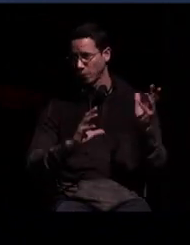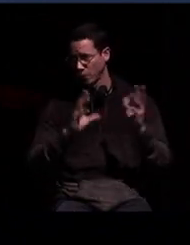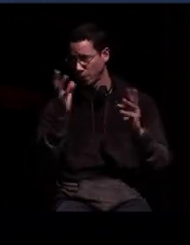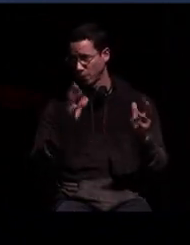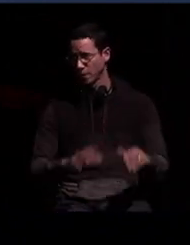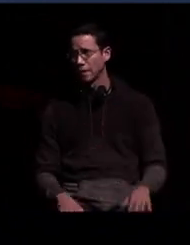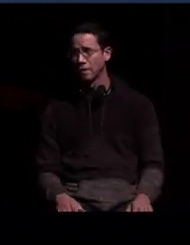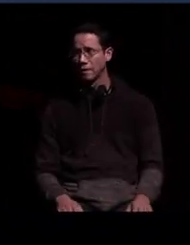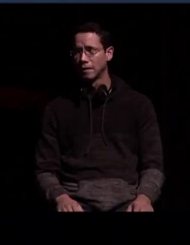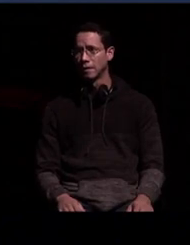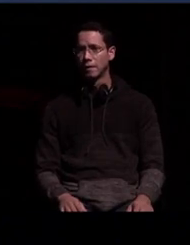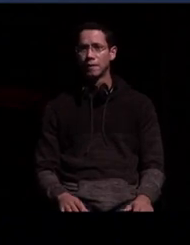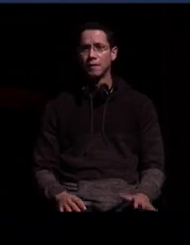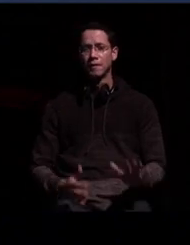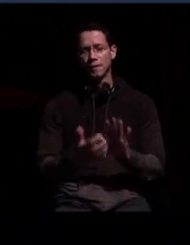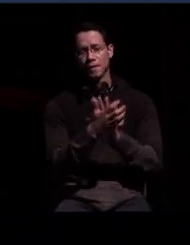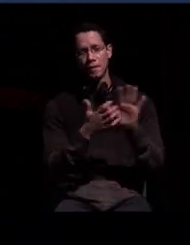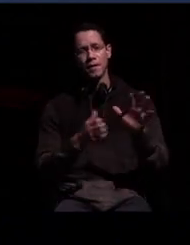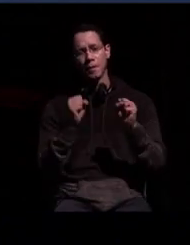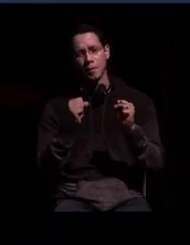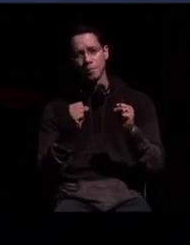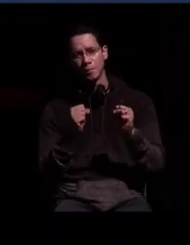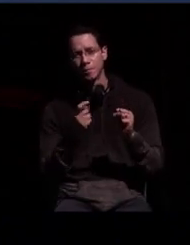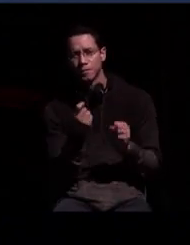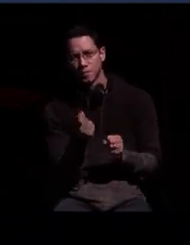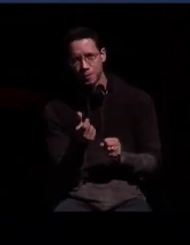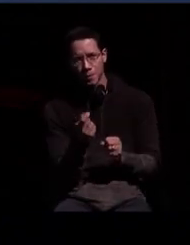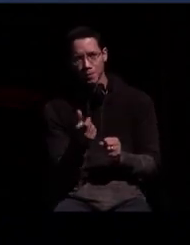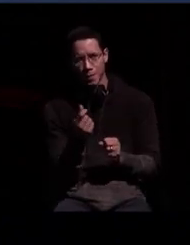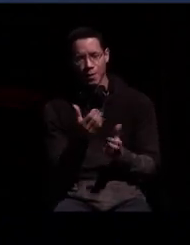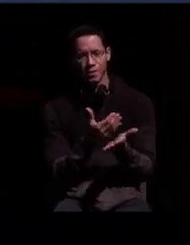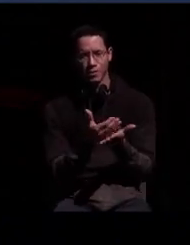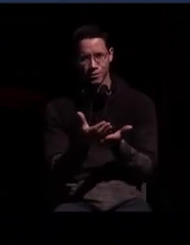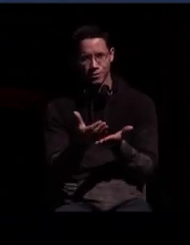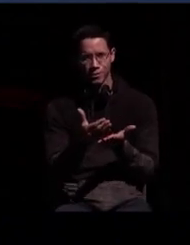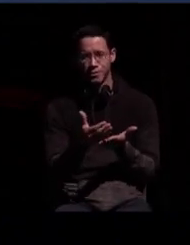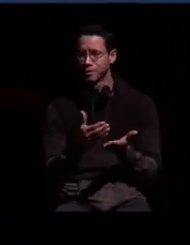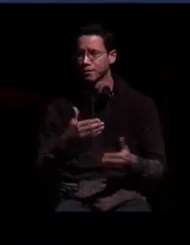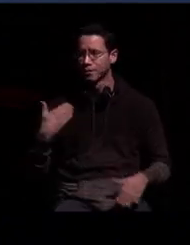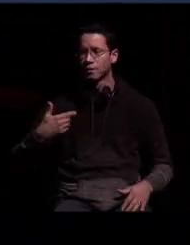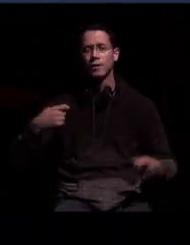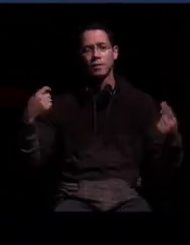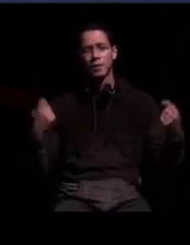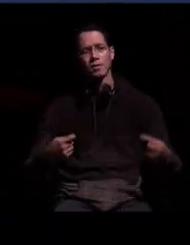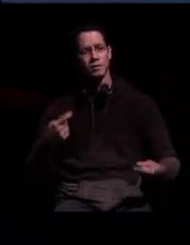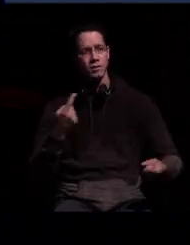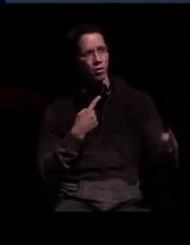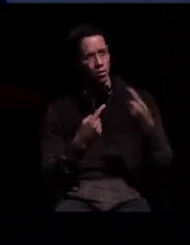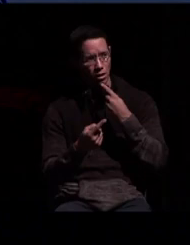a scratch in the surface is a beginning. I think we need to also talk